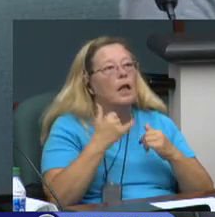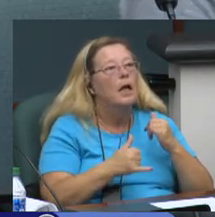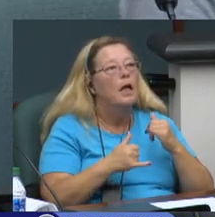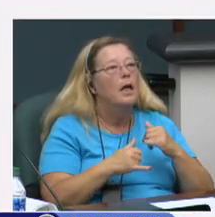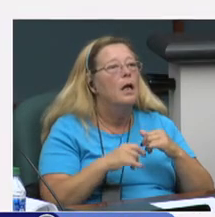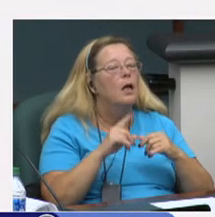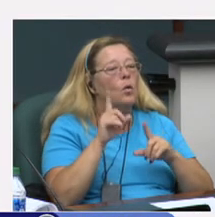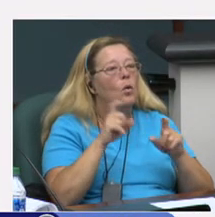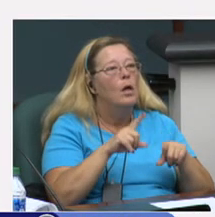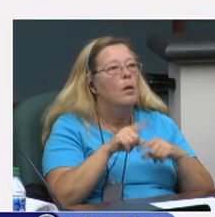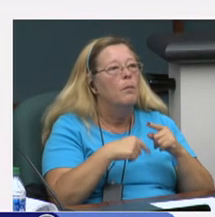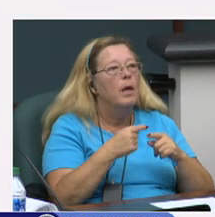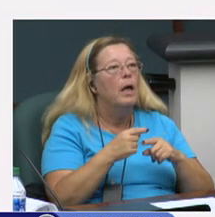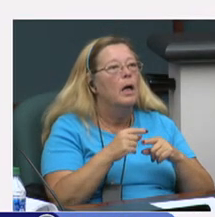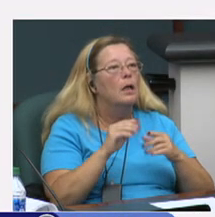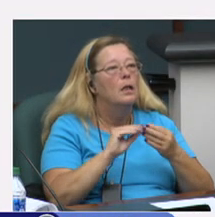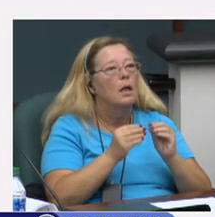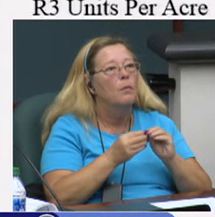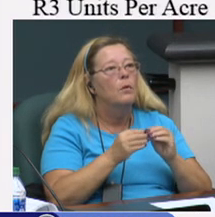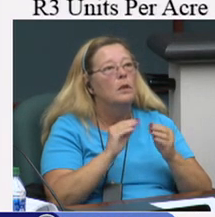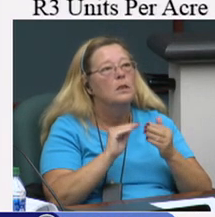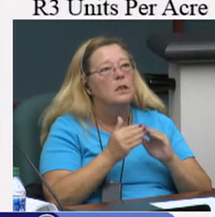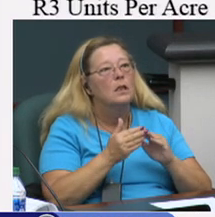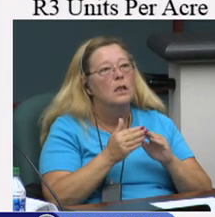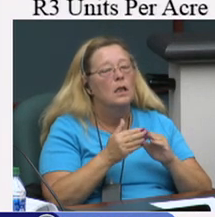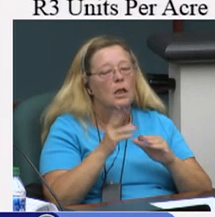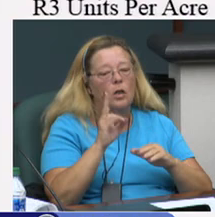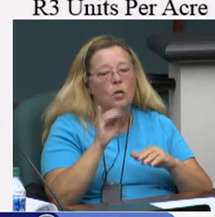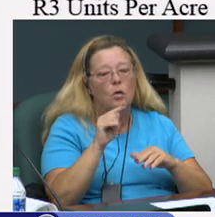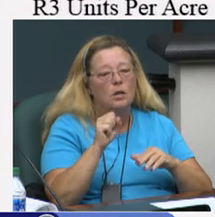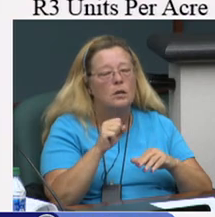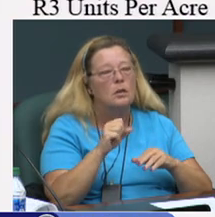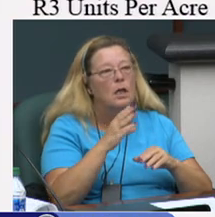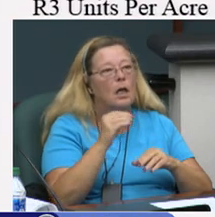a question about number of city units and density I just have a couple